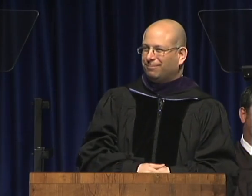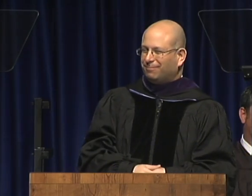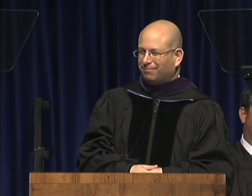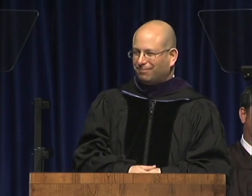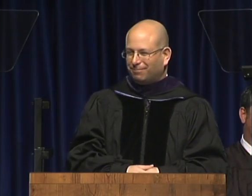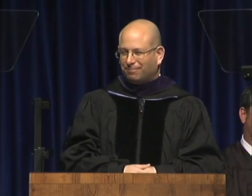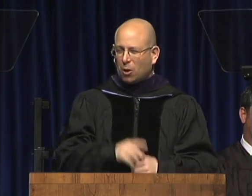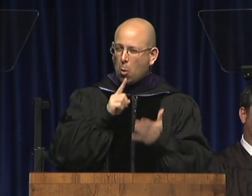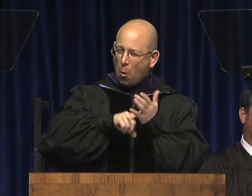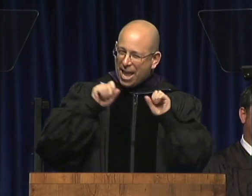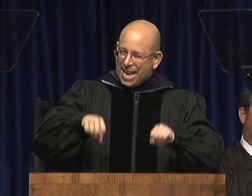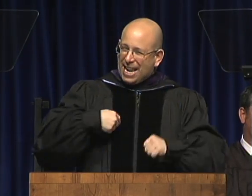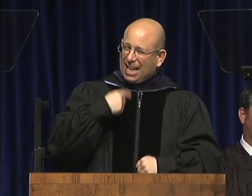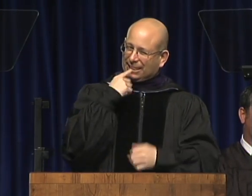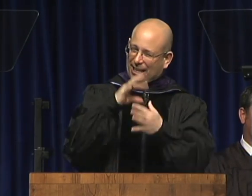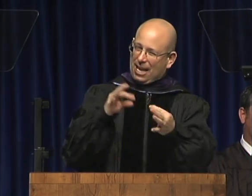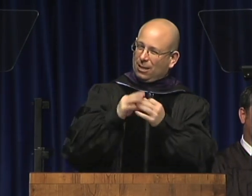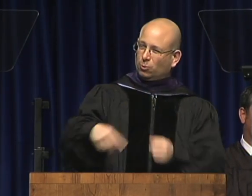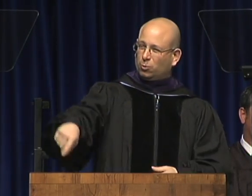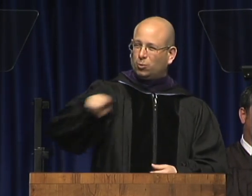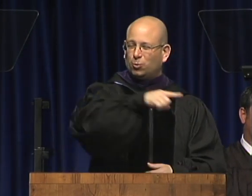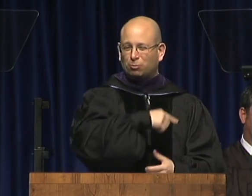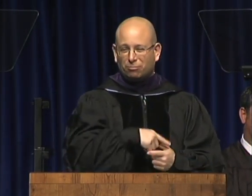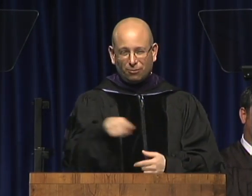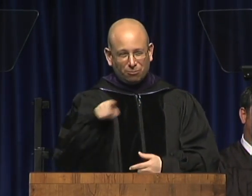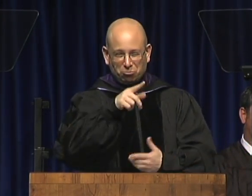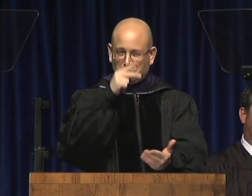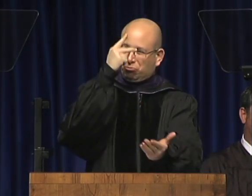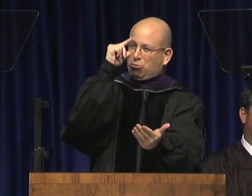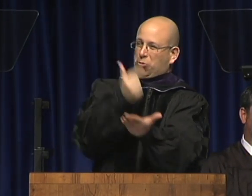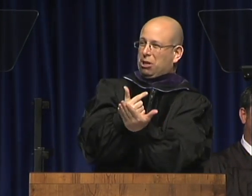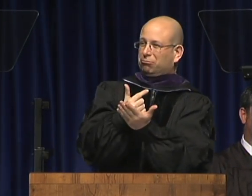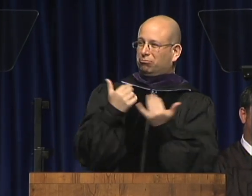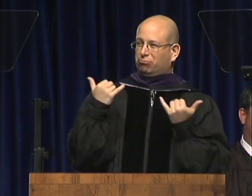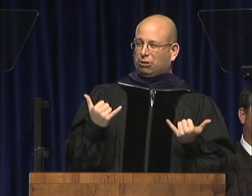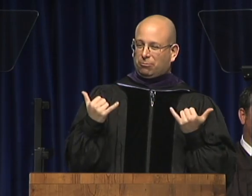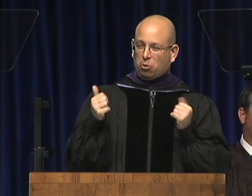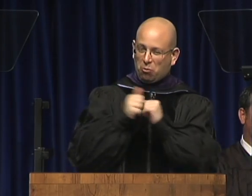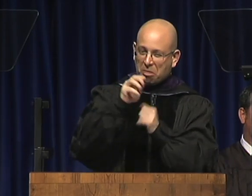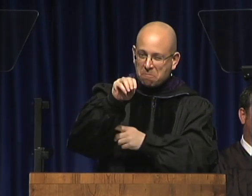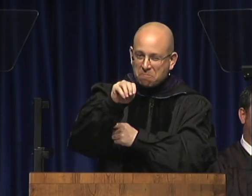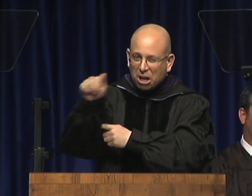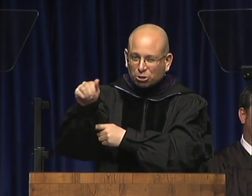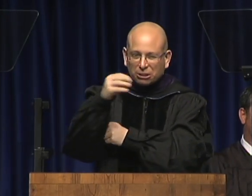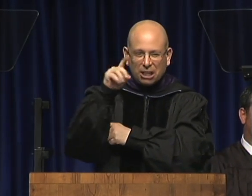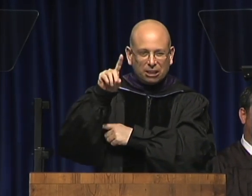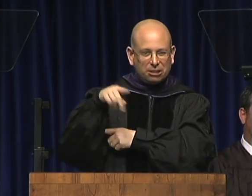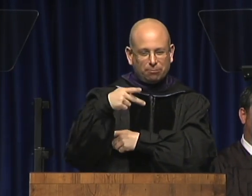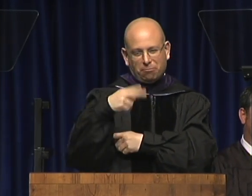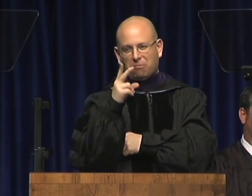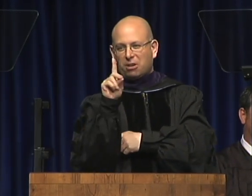from atop the NAD mountain. what can I say to you today, those who